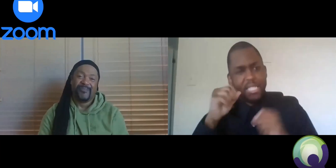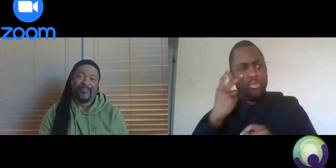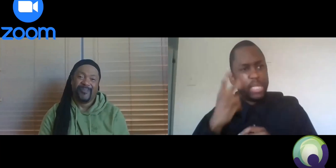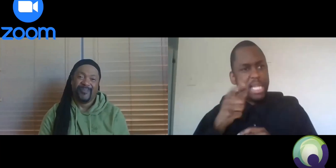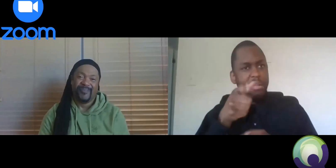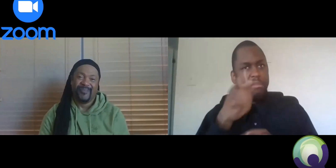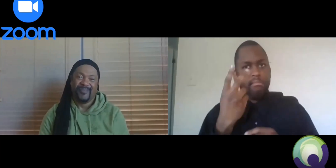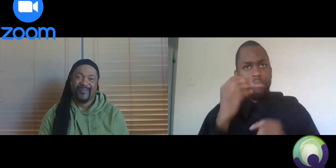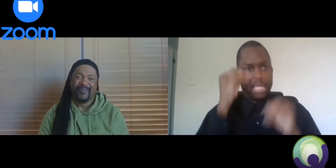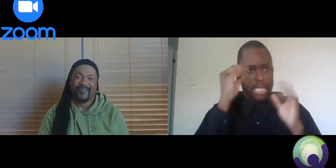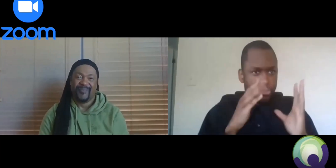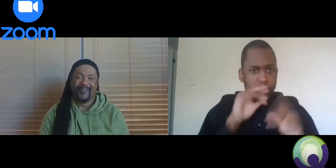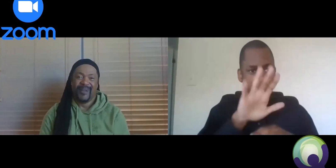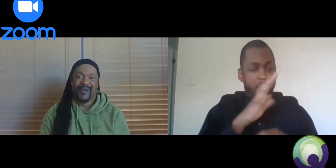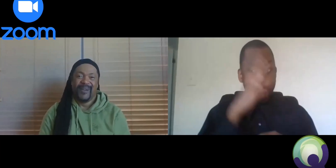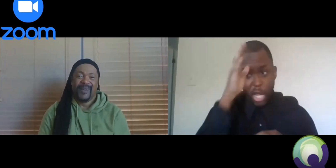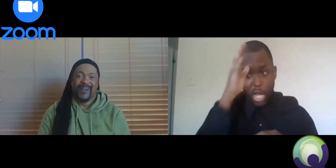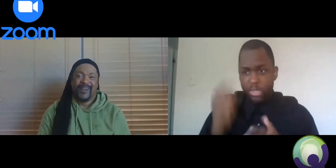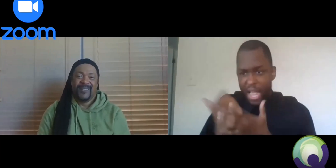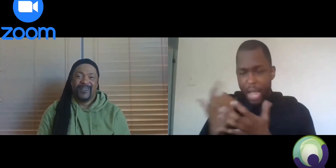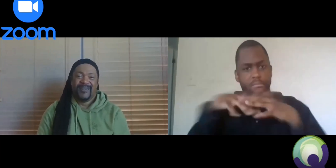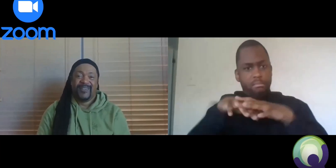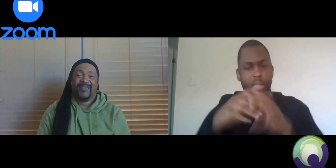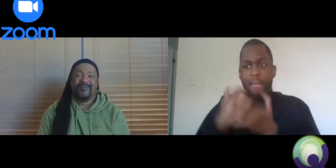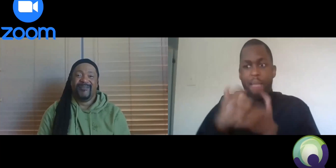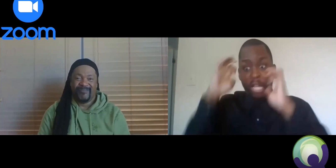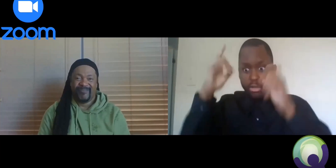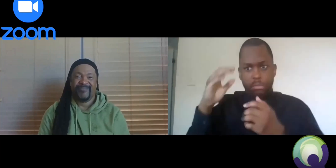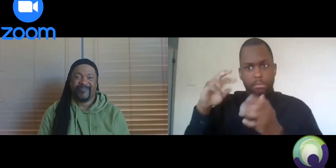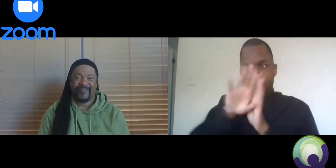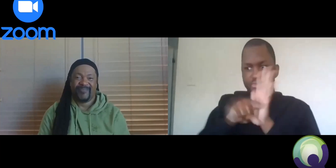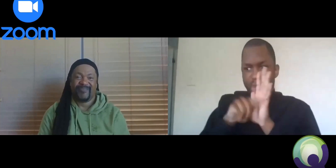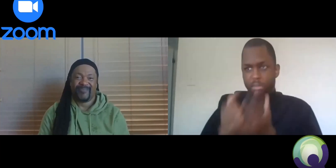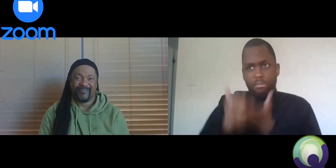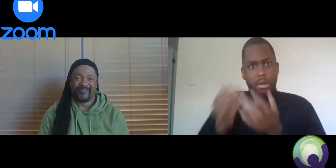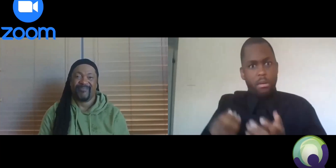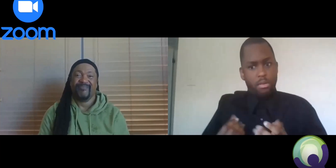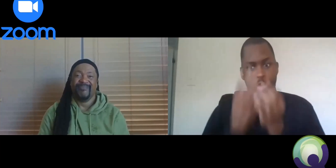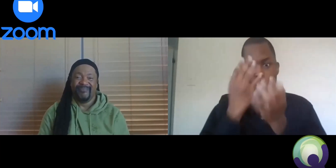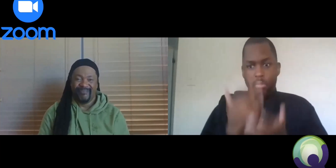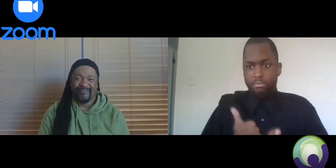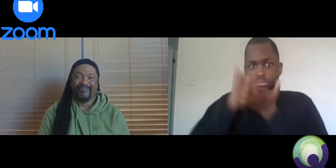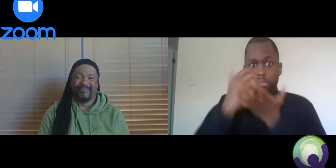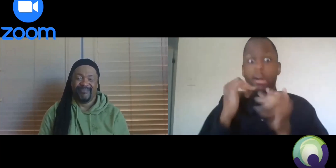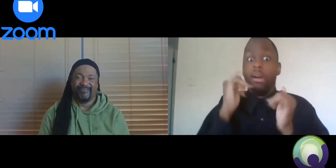amazing to see the teachers, your parents who were teachers help you as you were mainstreamed, and